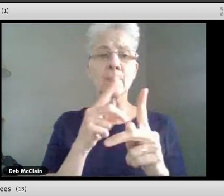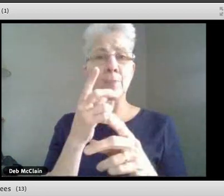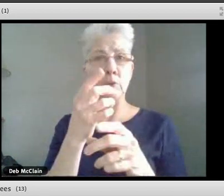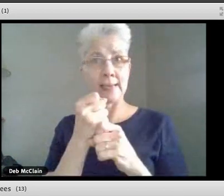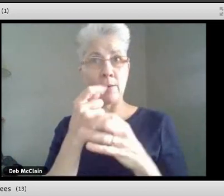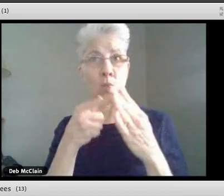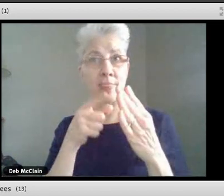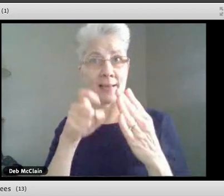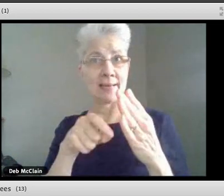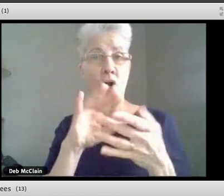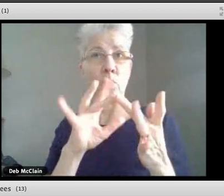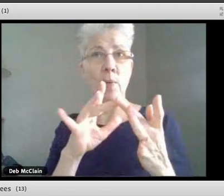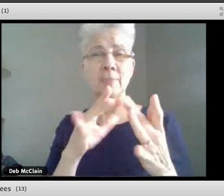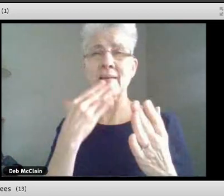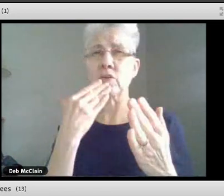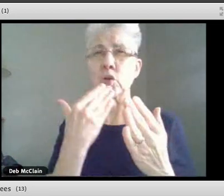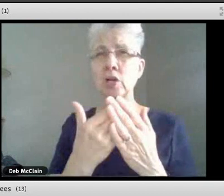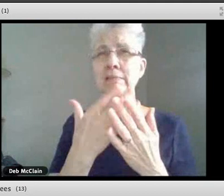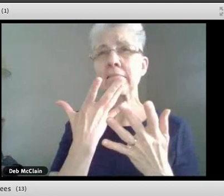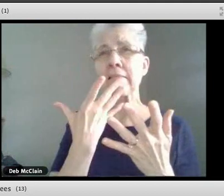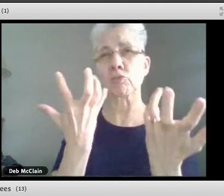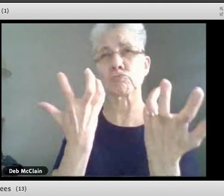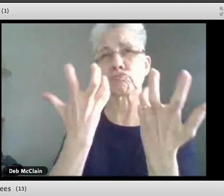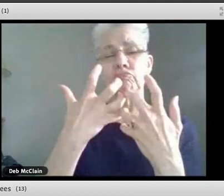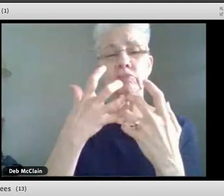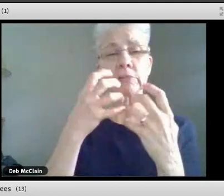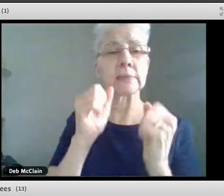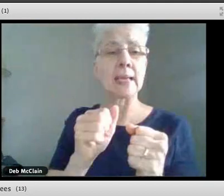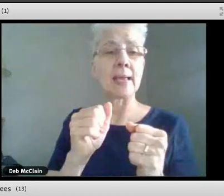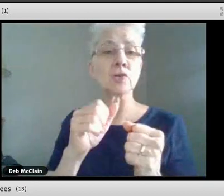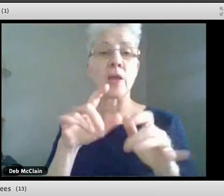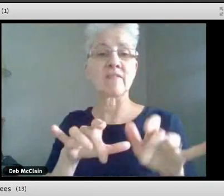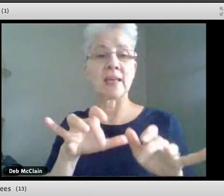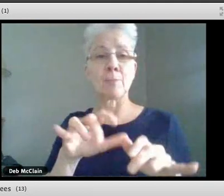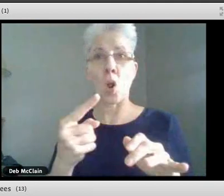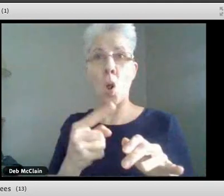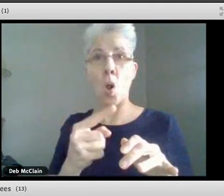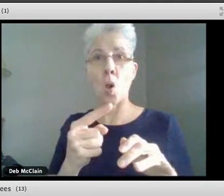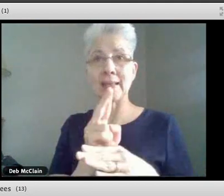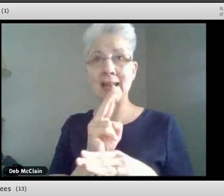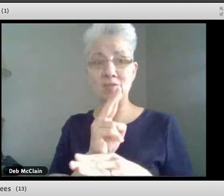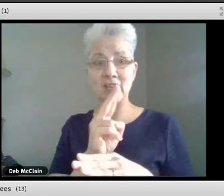Do you have keyboard-only navigation set up because some people can't use a mouse? Remember, I talked a little bit about that.